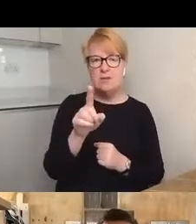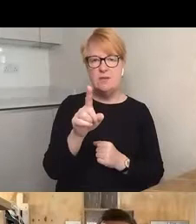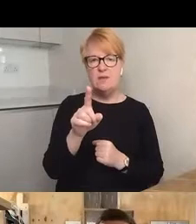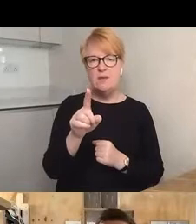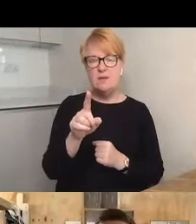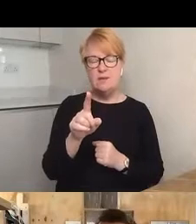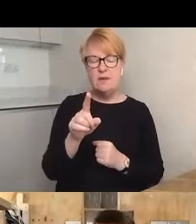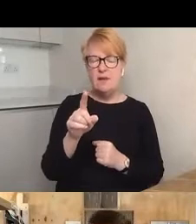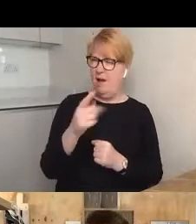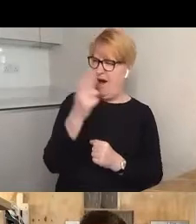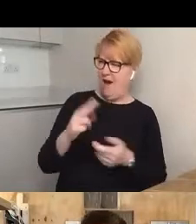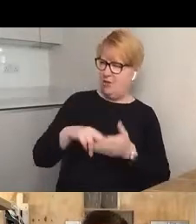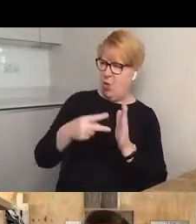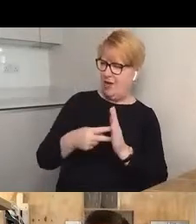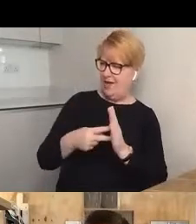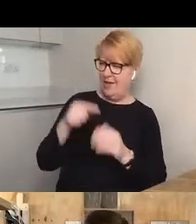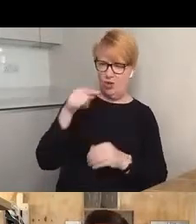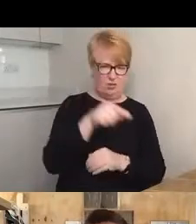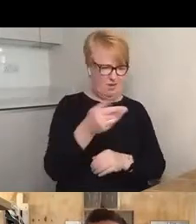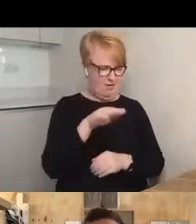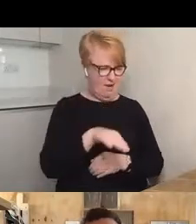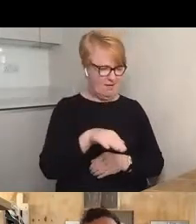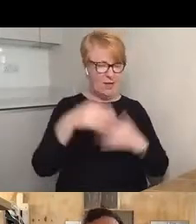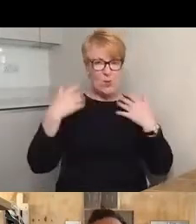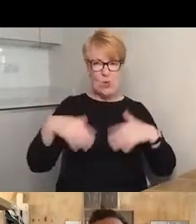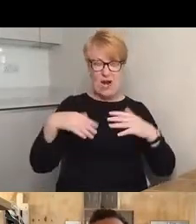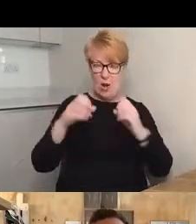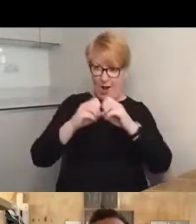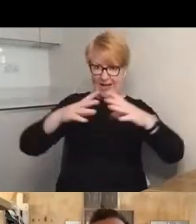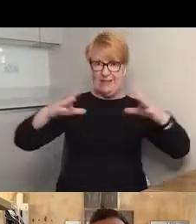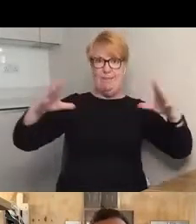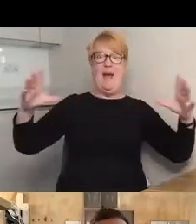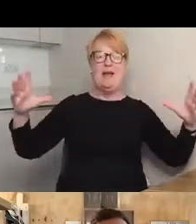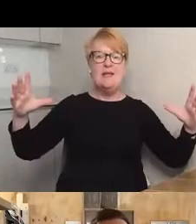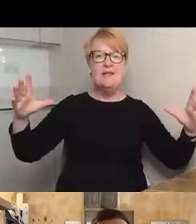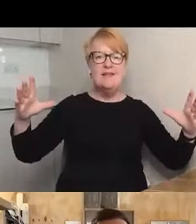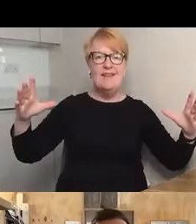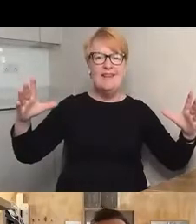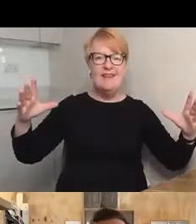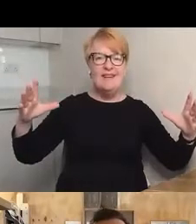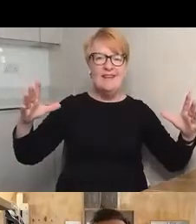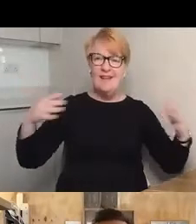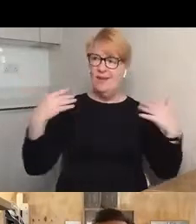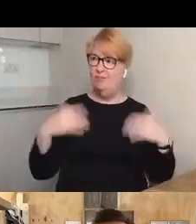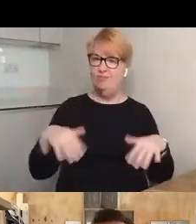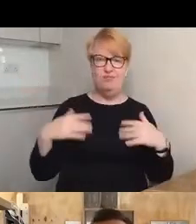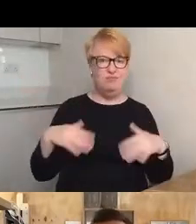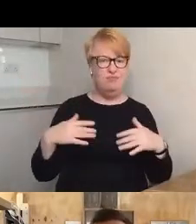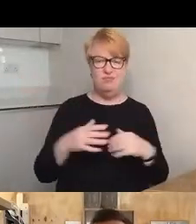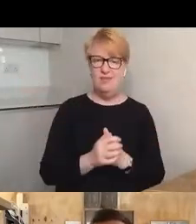and there's no way I think that you can extrapolate now, the garden, the ground project,